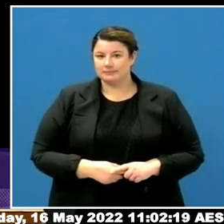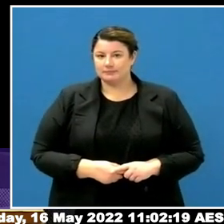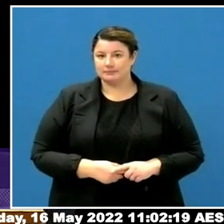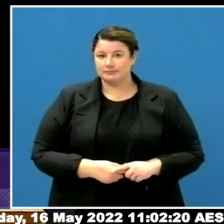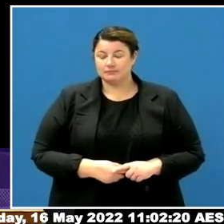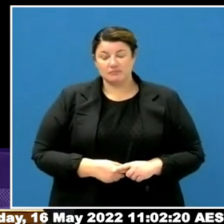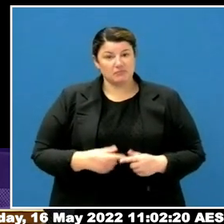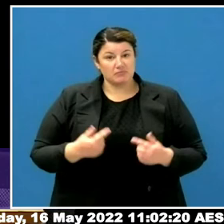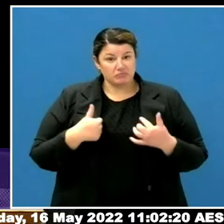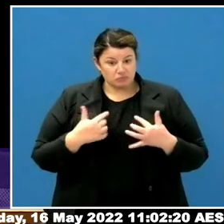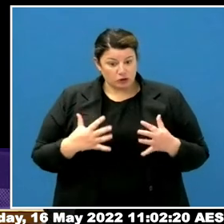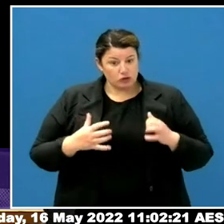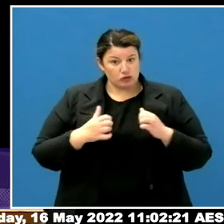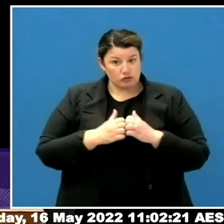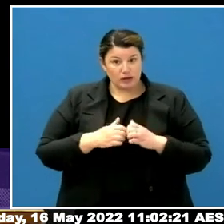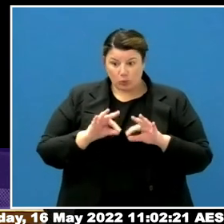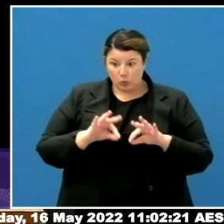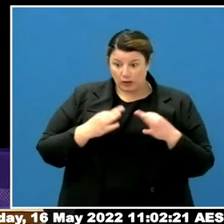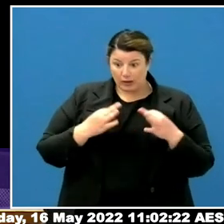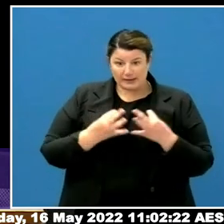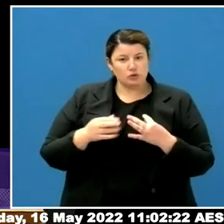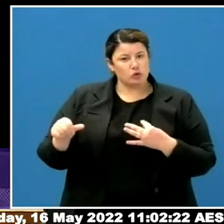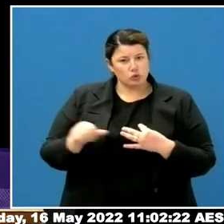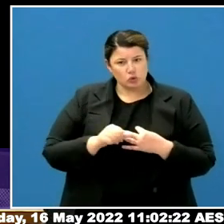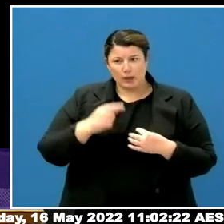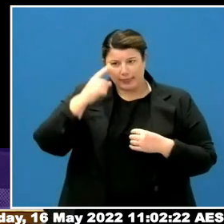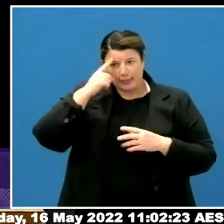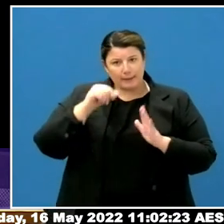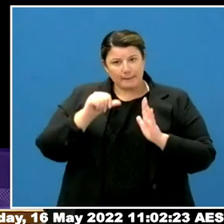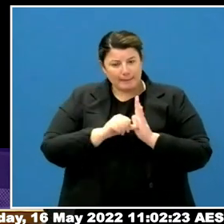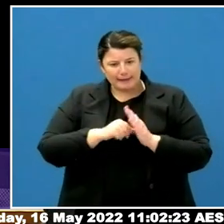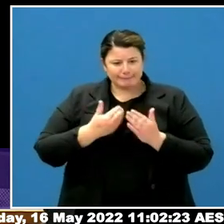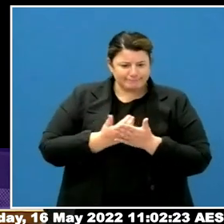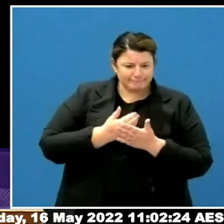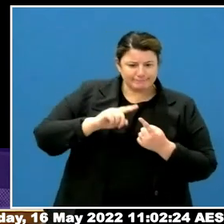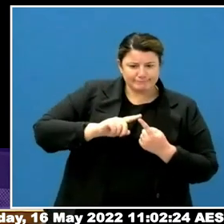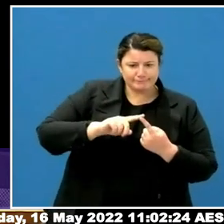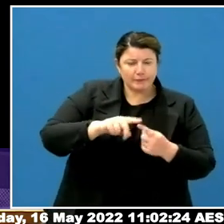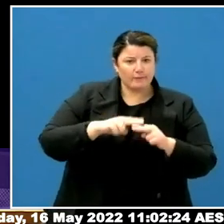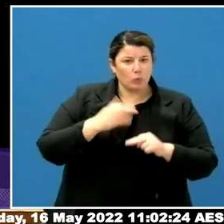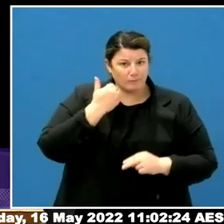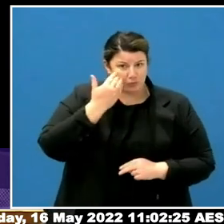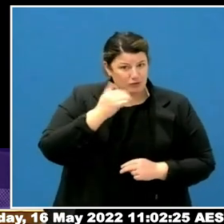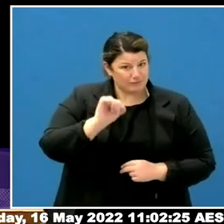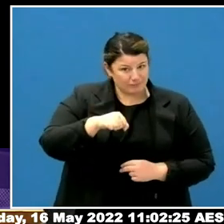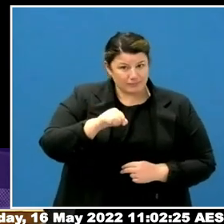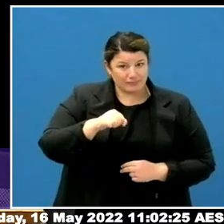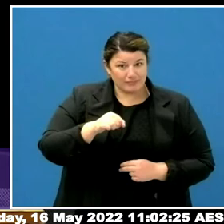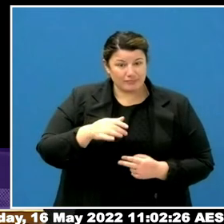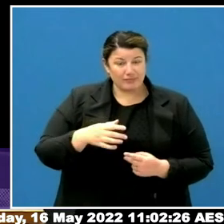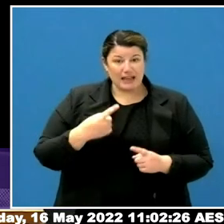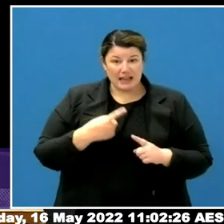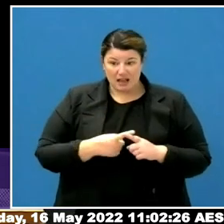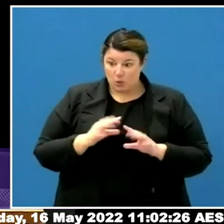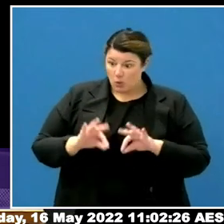steps to maintain their financial sustainability, nor will we suggest that the service providers should never expand.